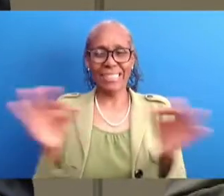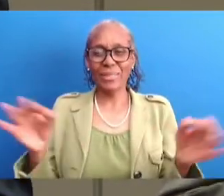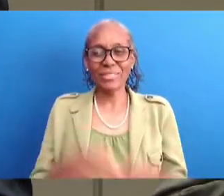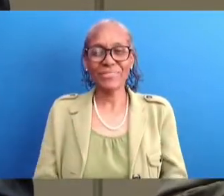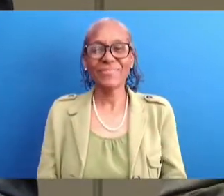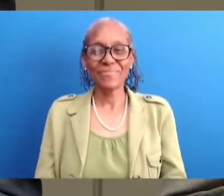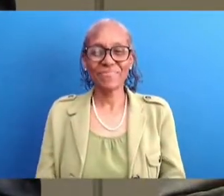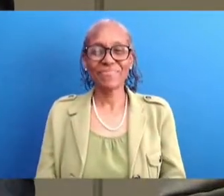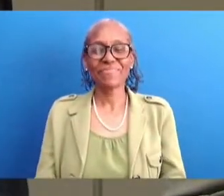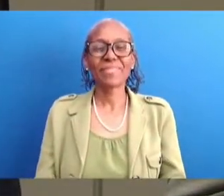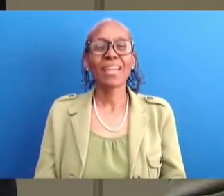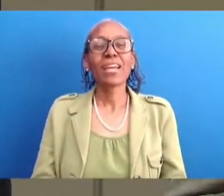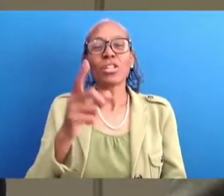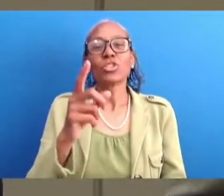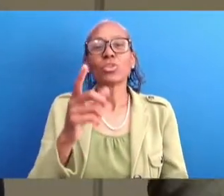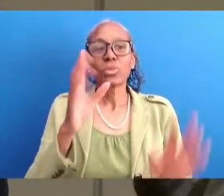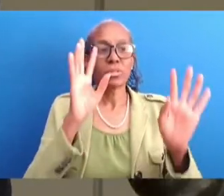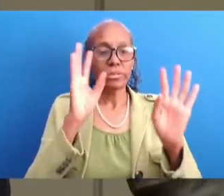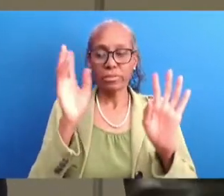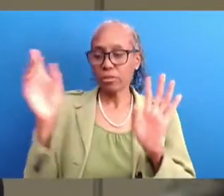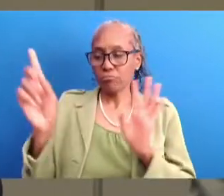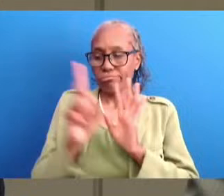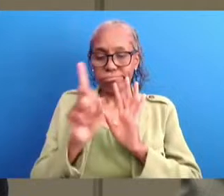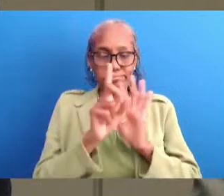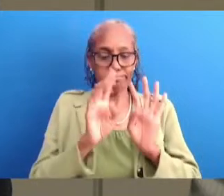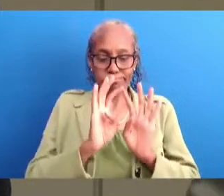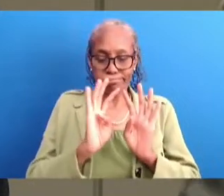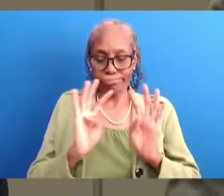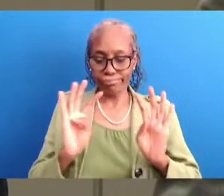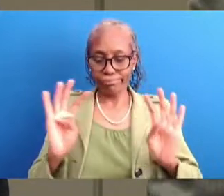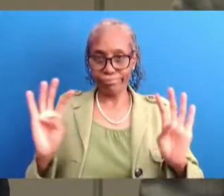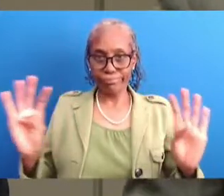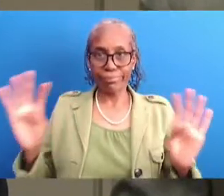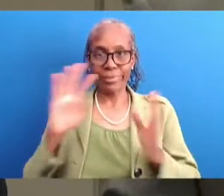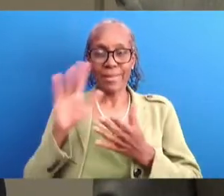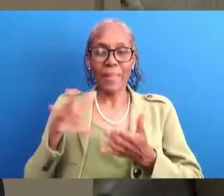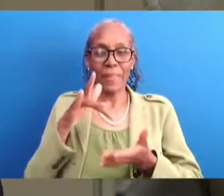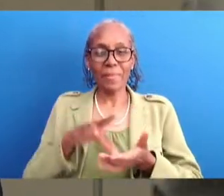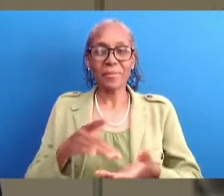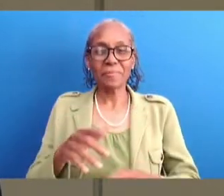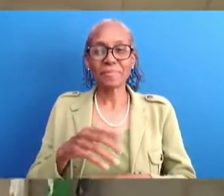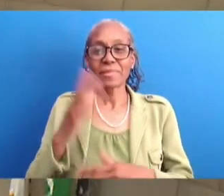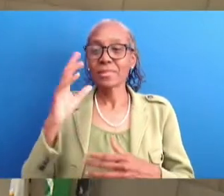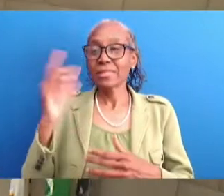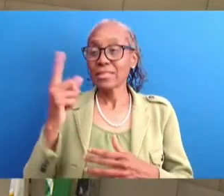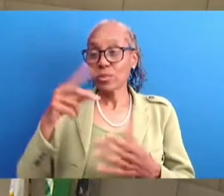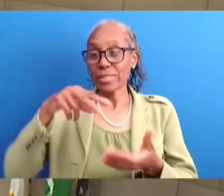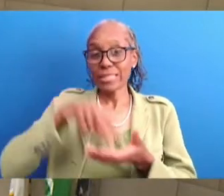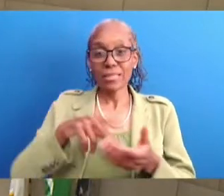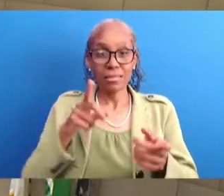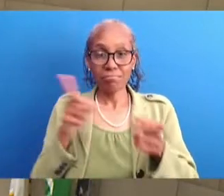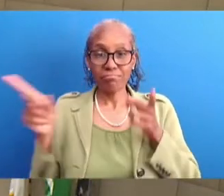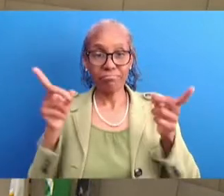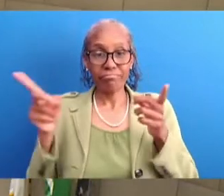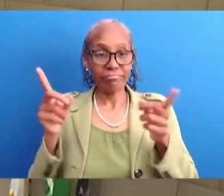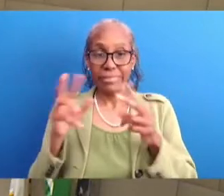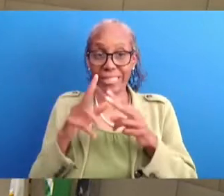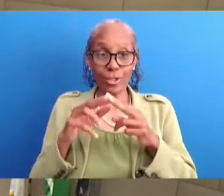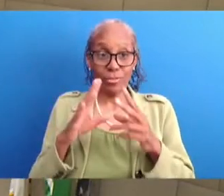ABSOLUTELY. IN ANY LANGUAGE. YOU ALL CAN FILL IN, IN THE